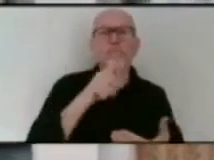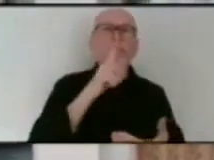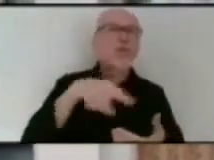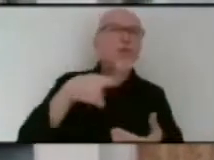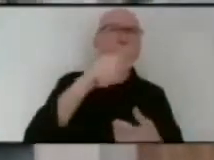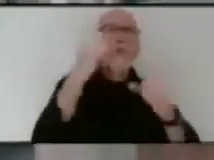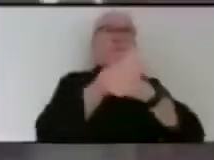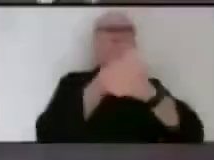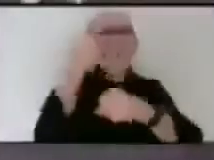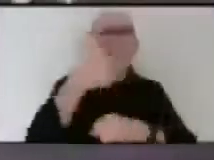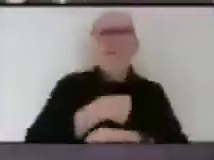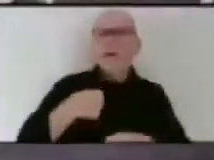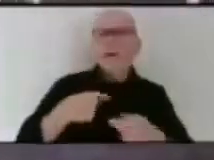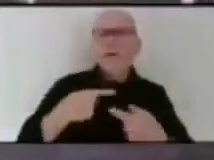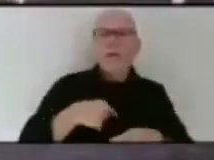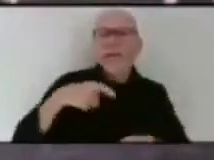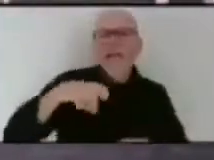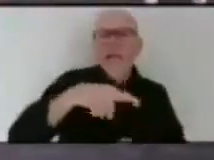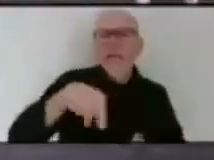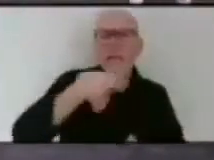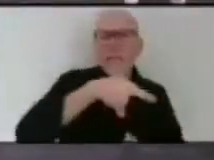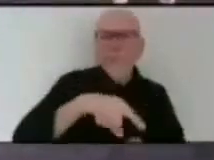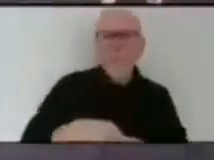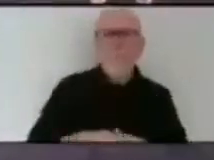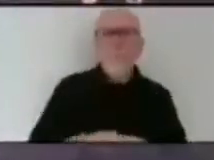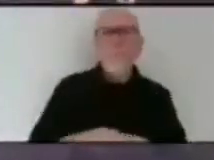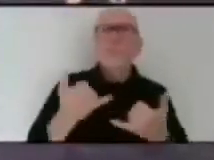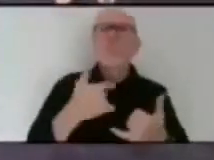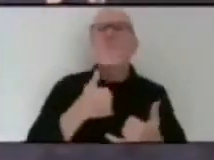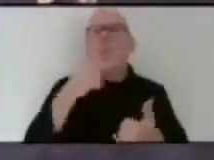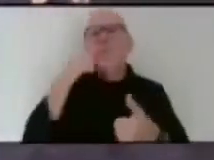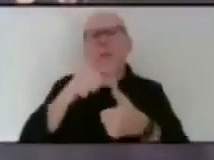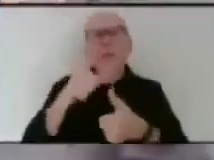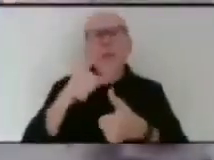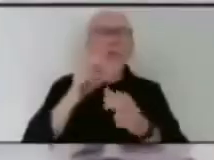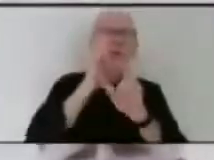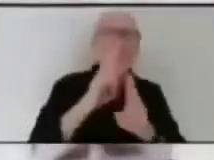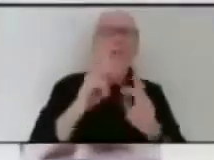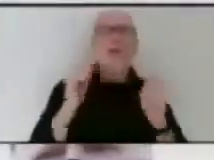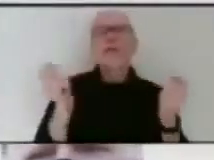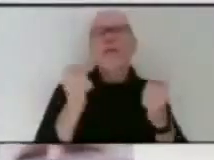most. Today, we remember honor and celebrate all of you. Our veterans are